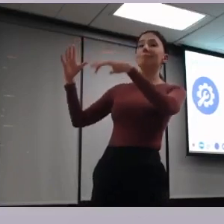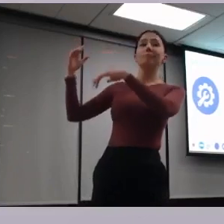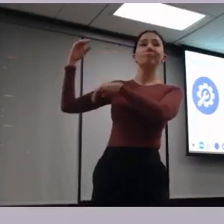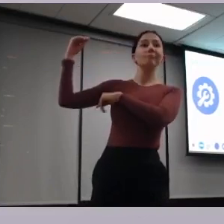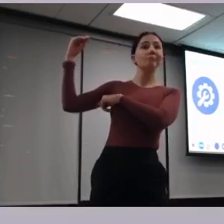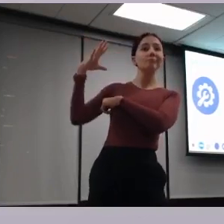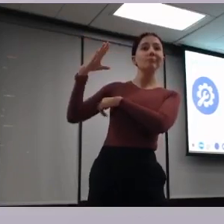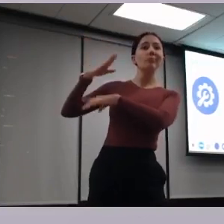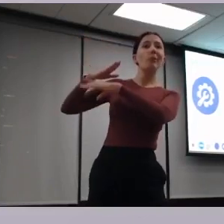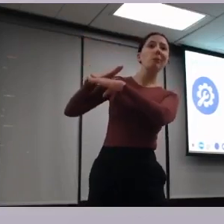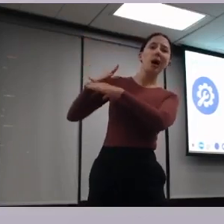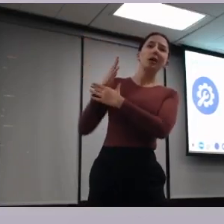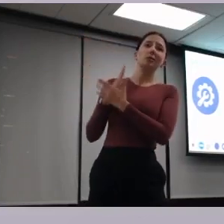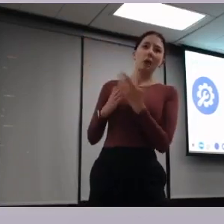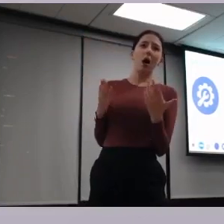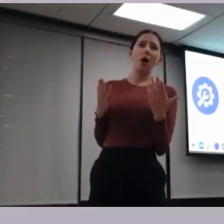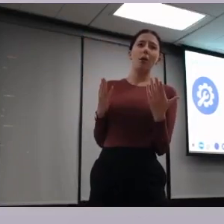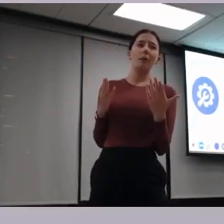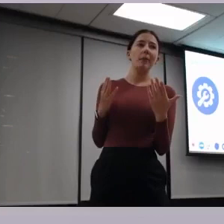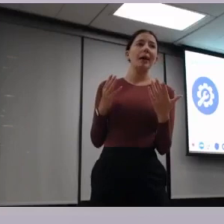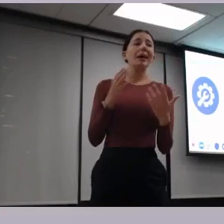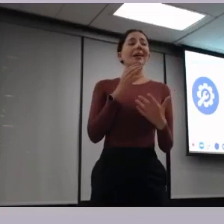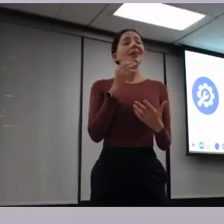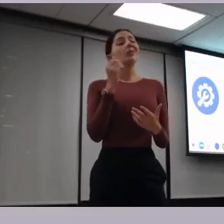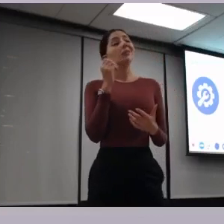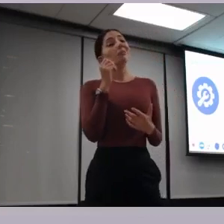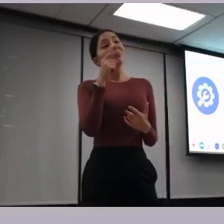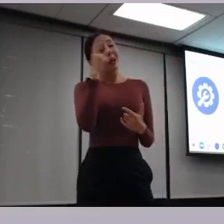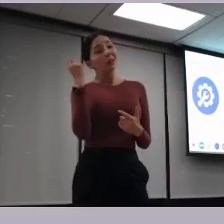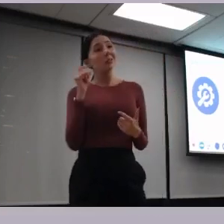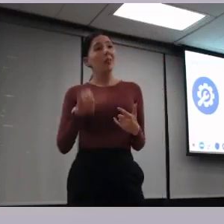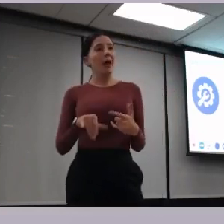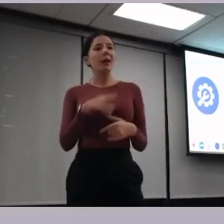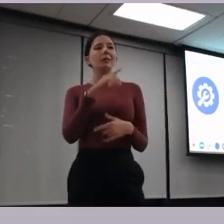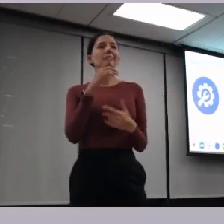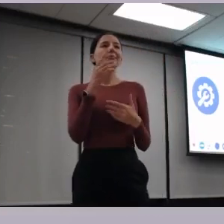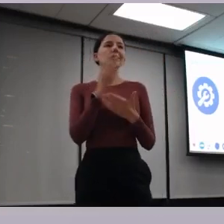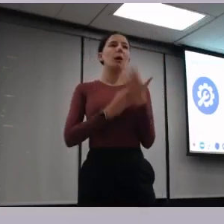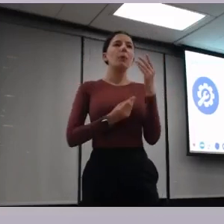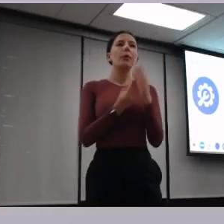And so therefore some of our landscapes options are going